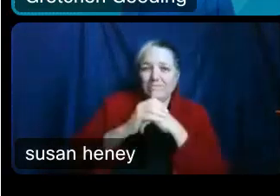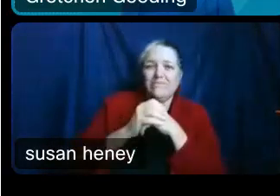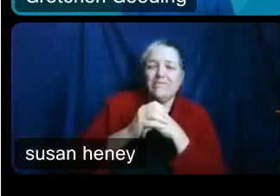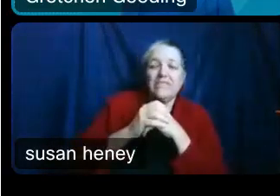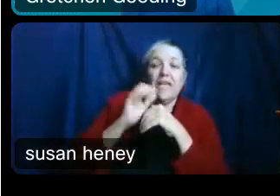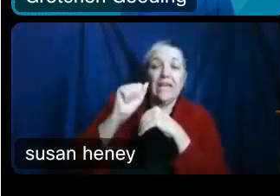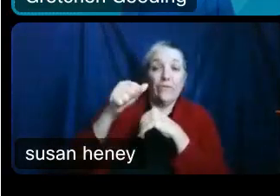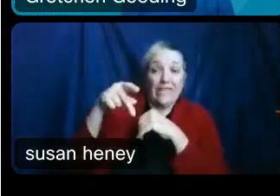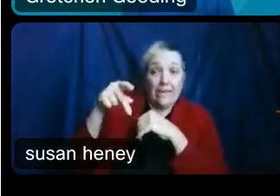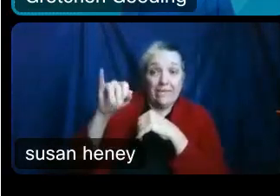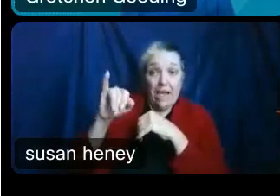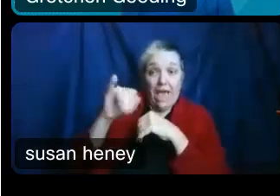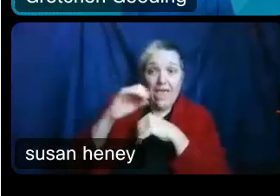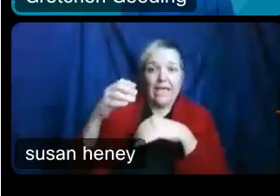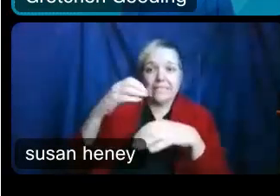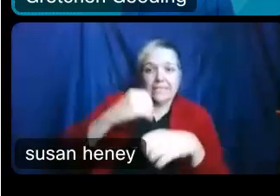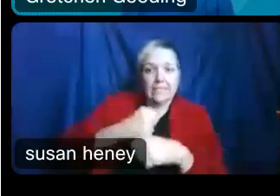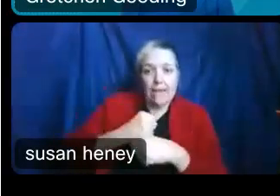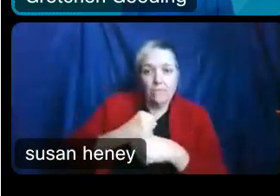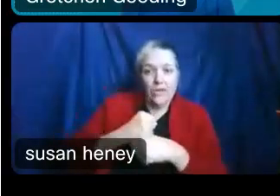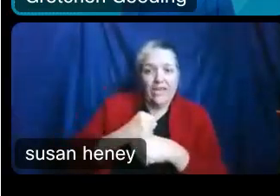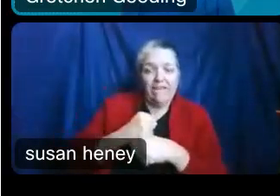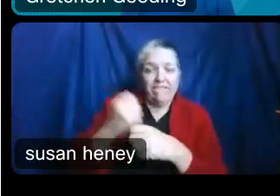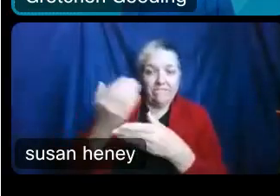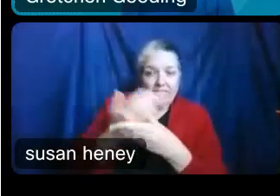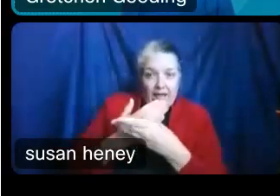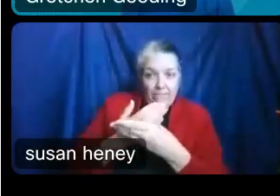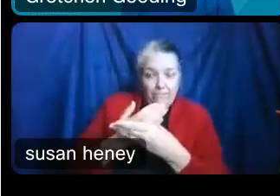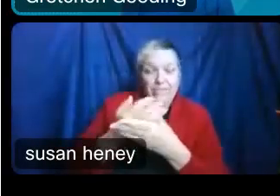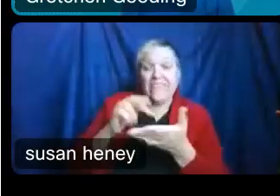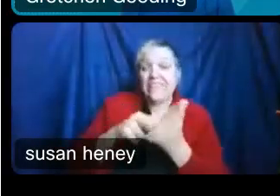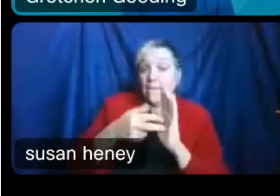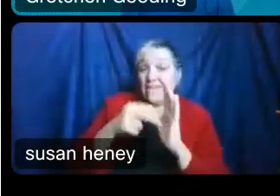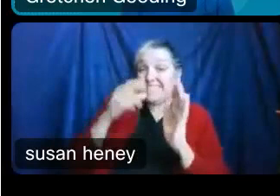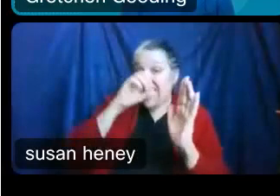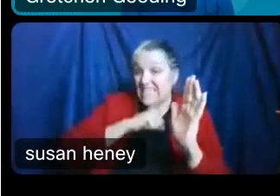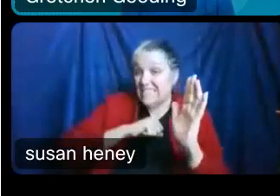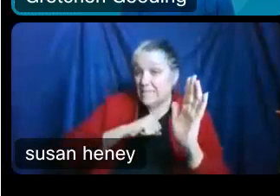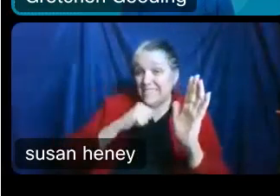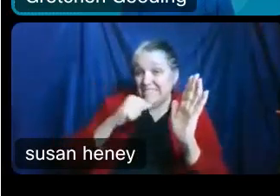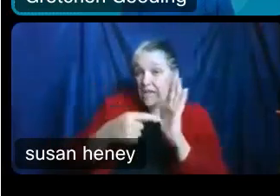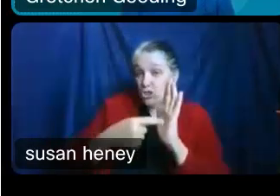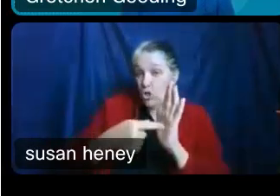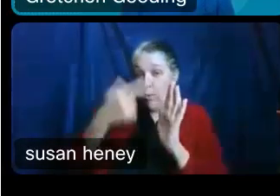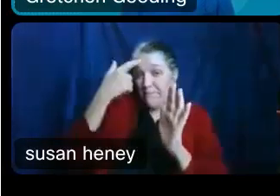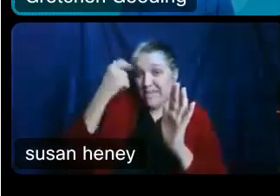summary file, this means estimates not displayed due to insufficient number of sample cases